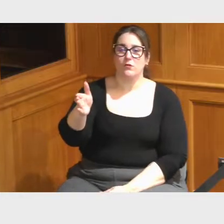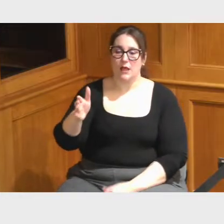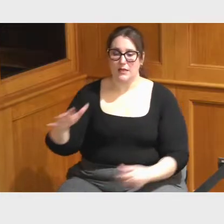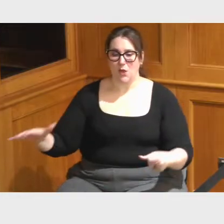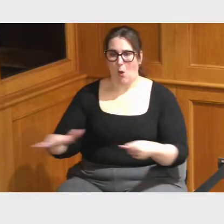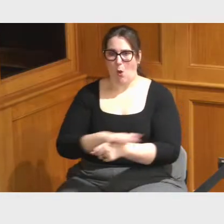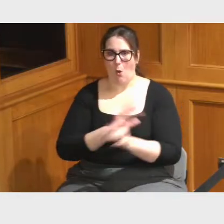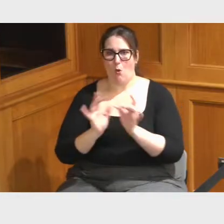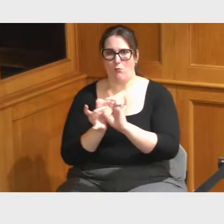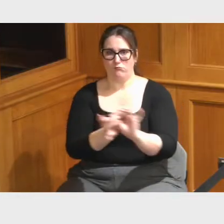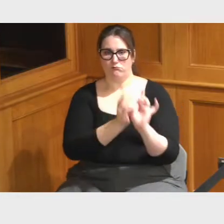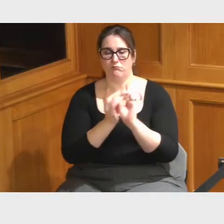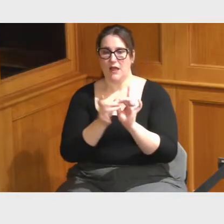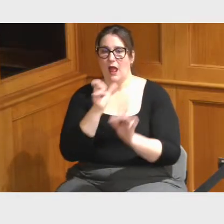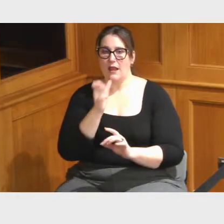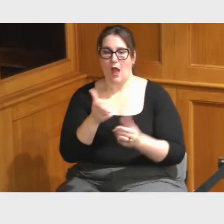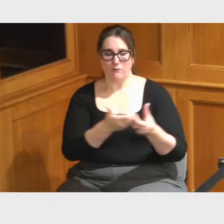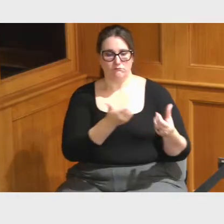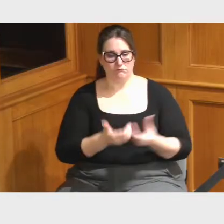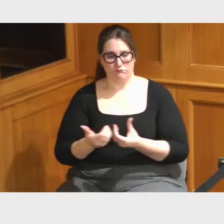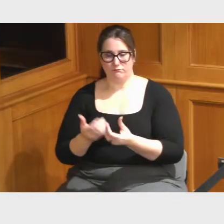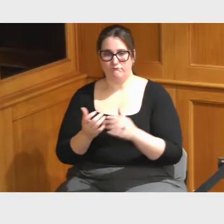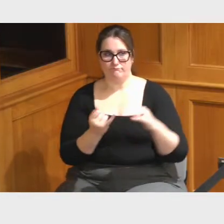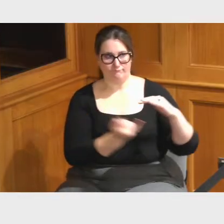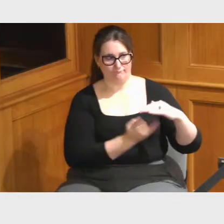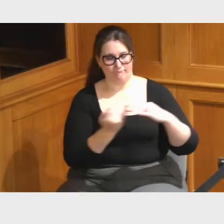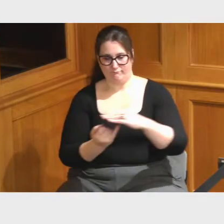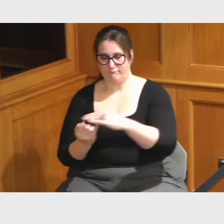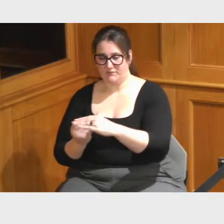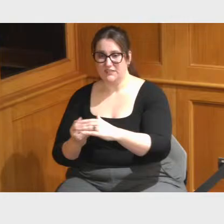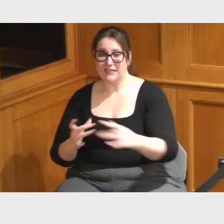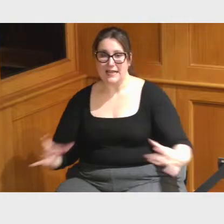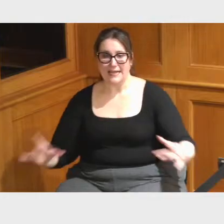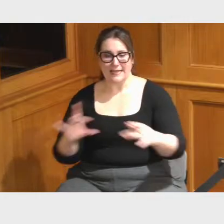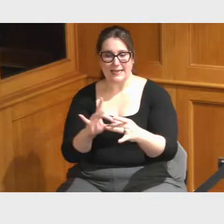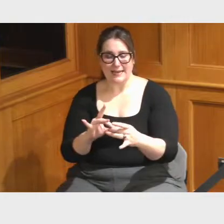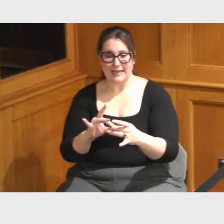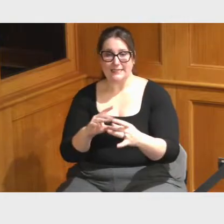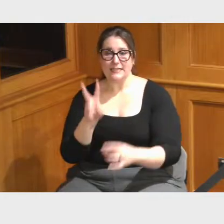connection of a holistic district connecting the city to the river and the river to the city park